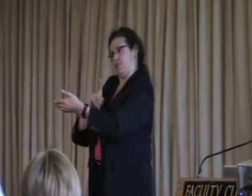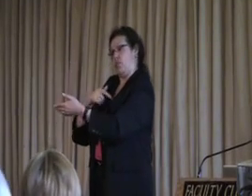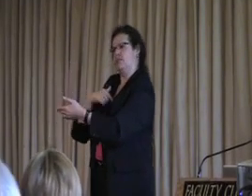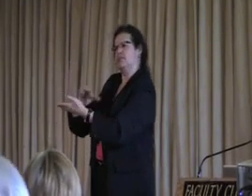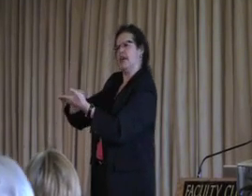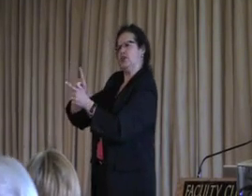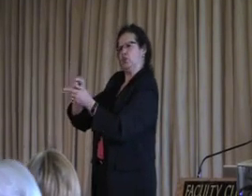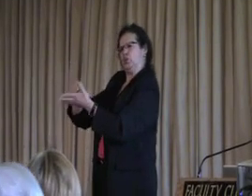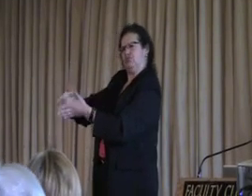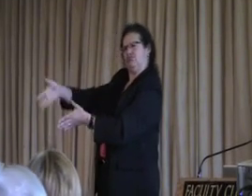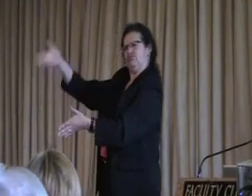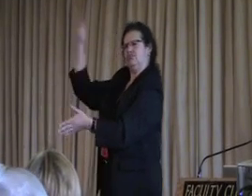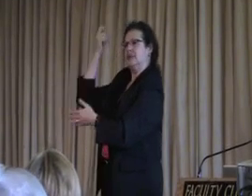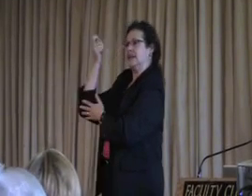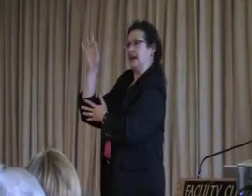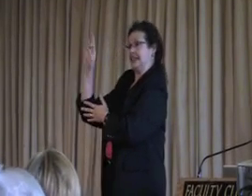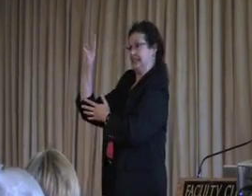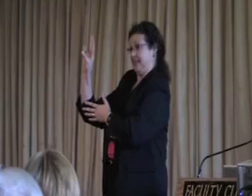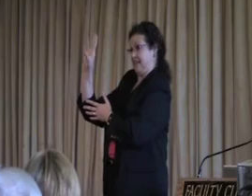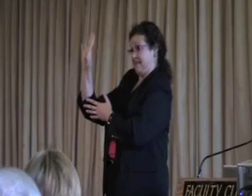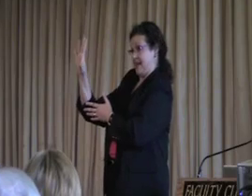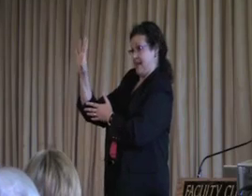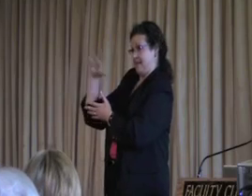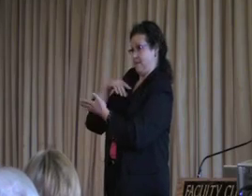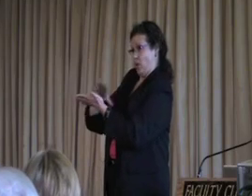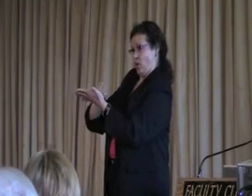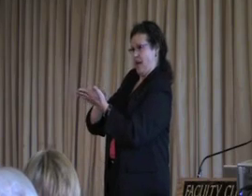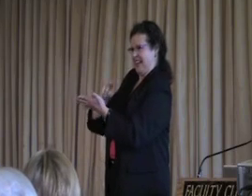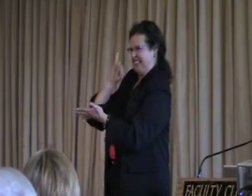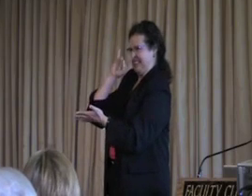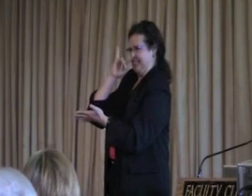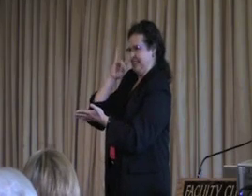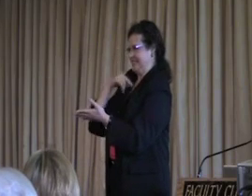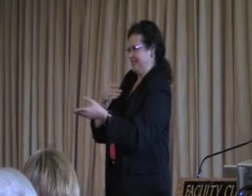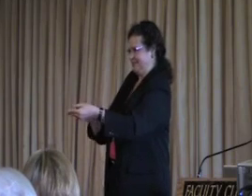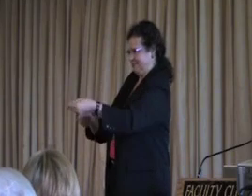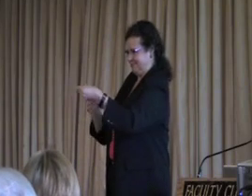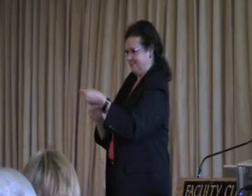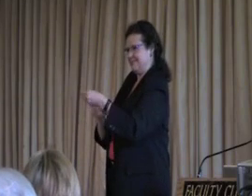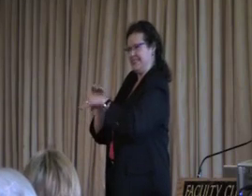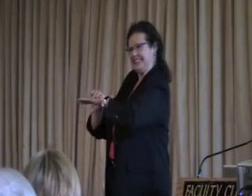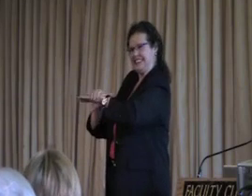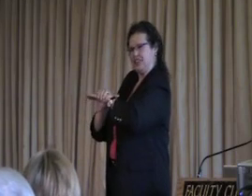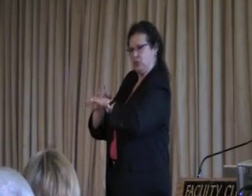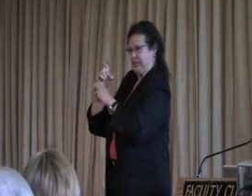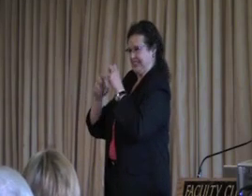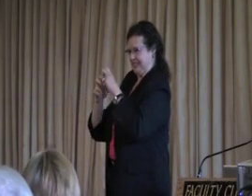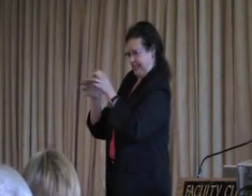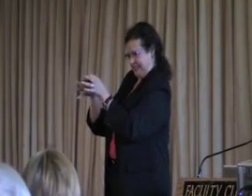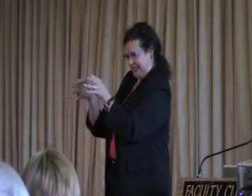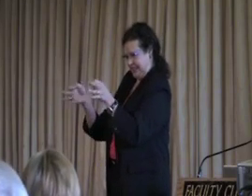William Wordsworth poem. I learned it as a student pack in '75, and I was just a young